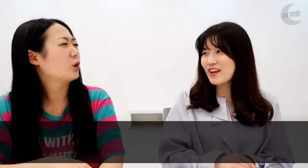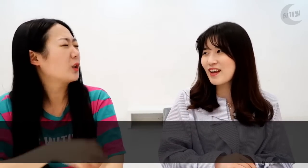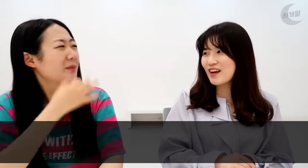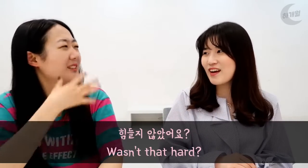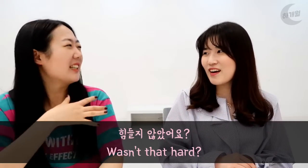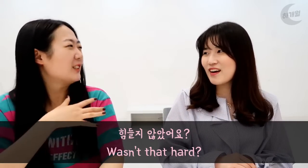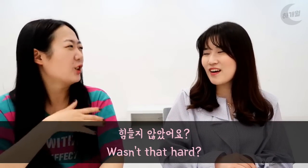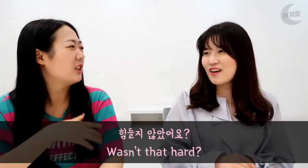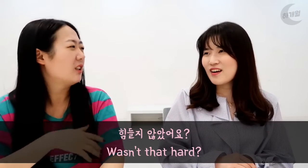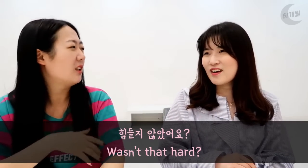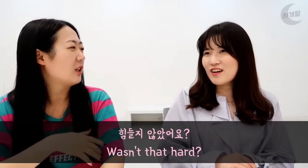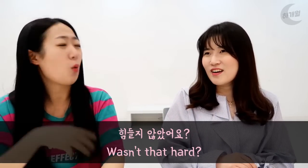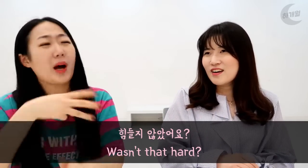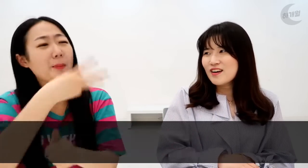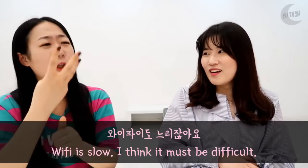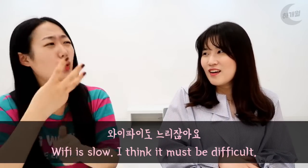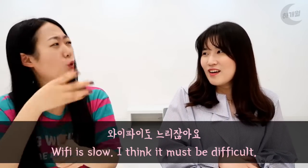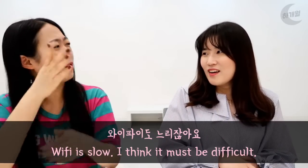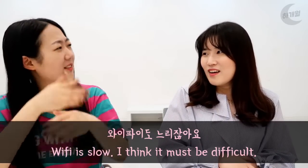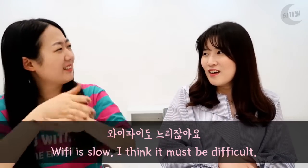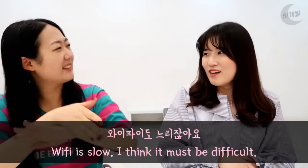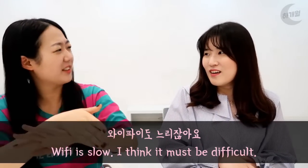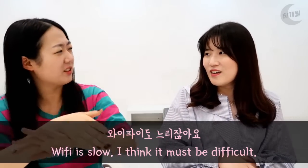Wasn’t that hard? Wifi is slow.I think it must be difficult.